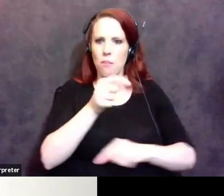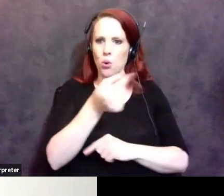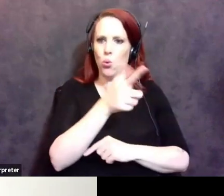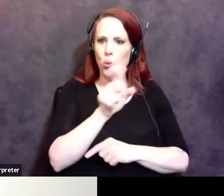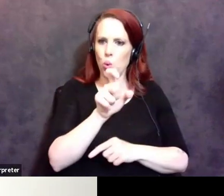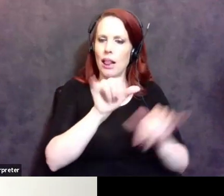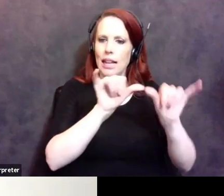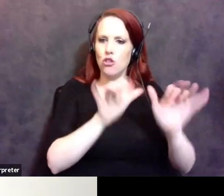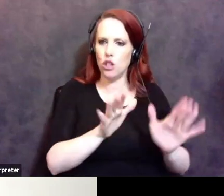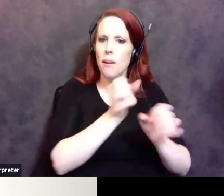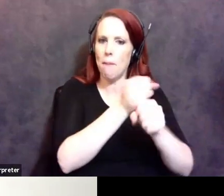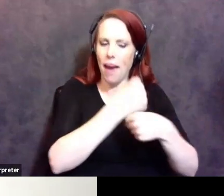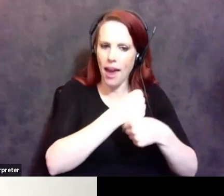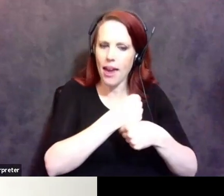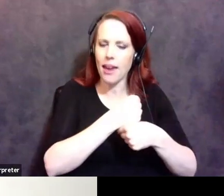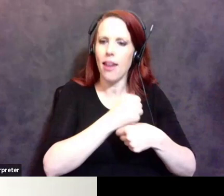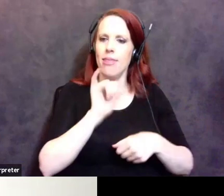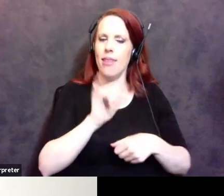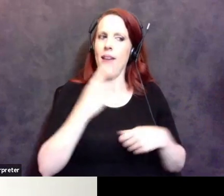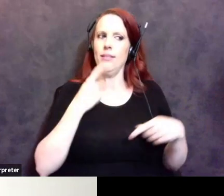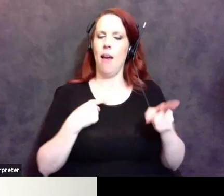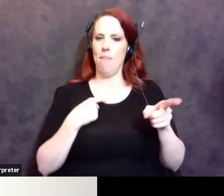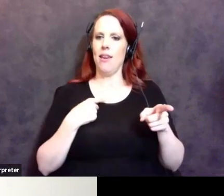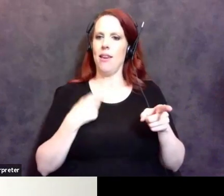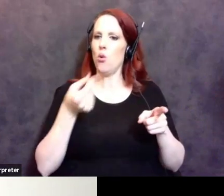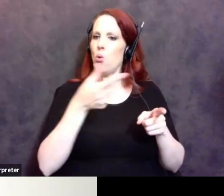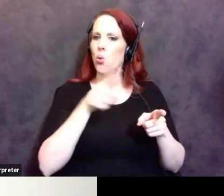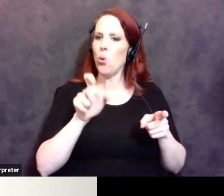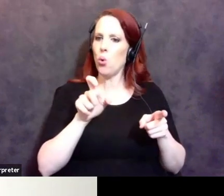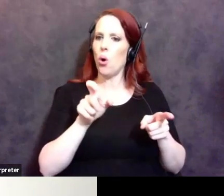me, or signaling to me, that this company made it important in all areas of the company